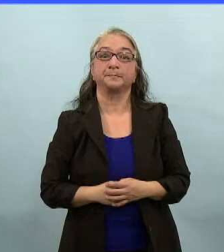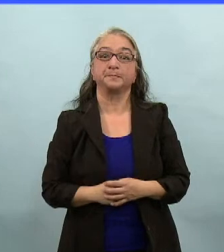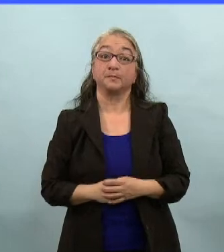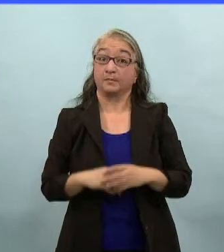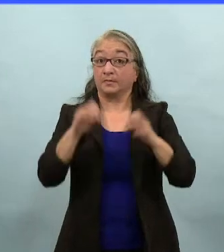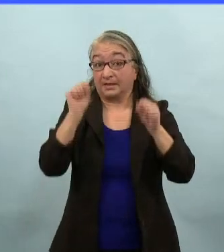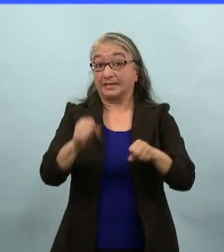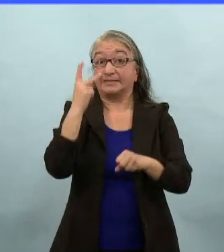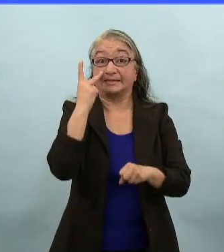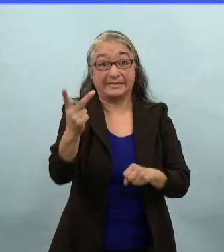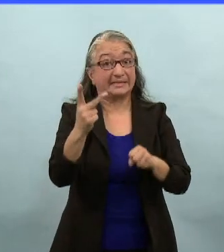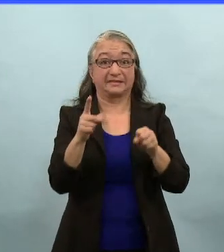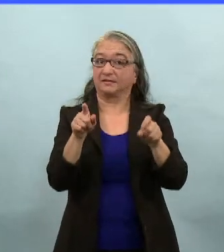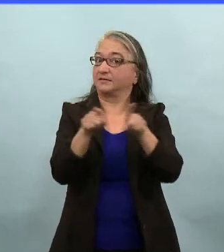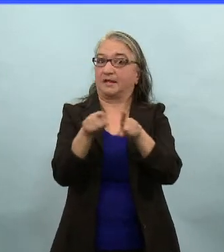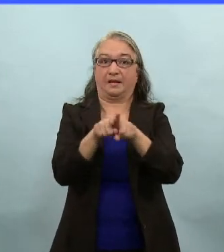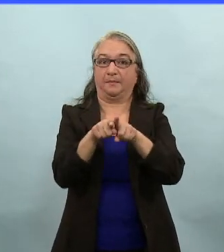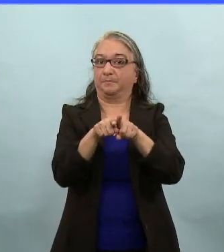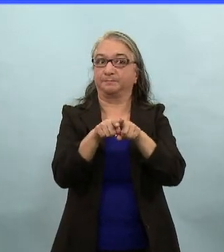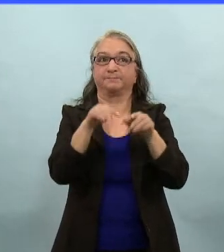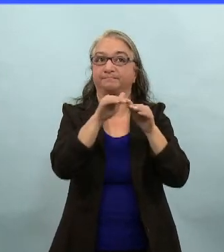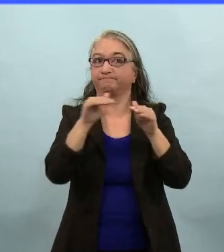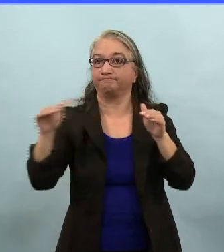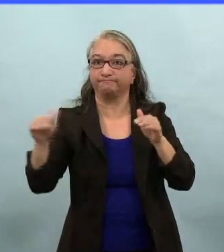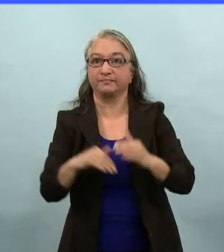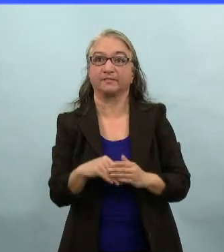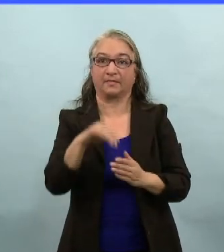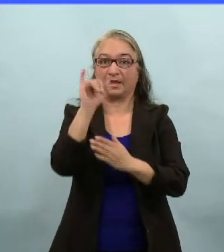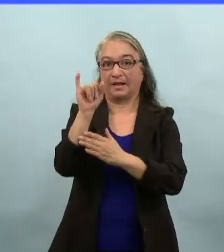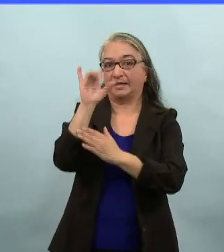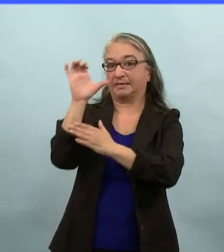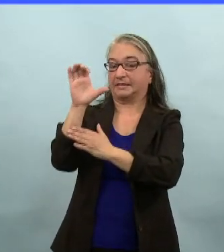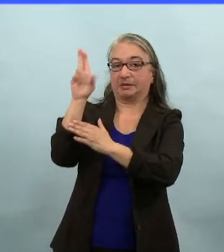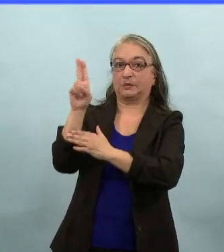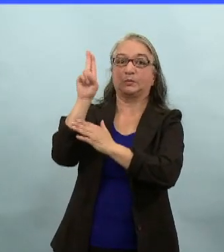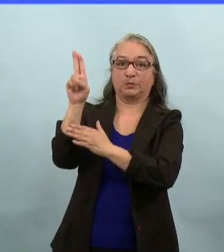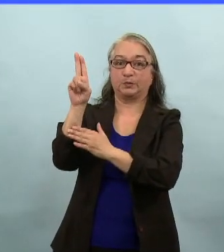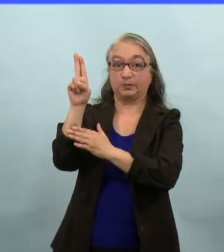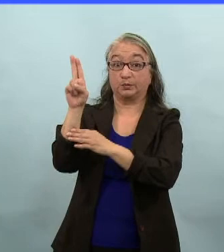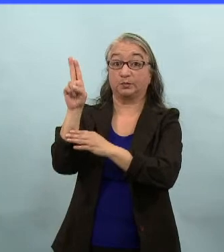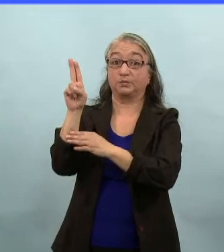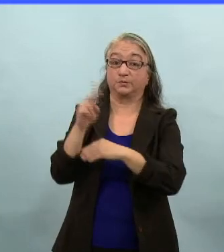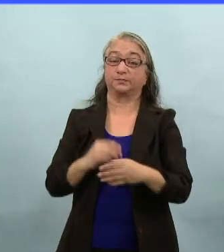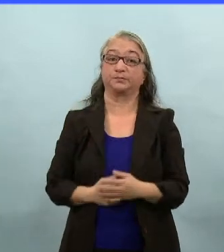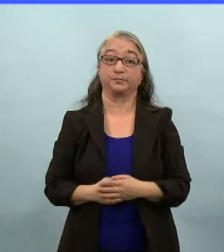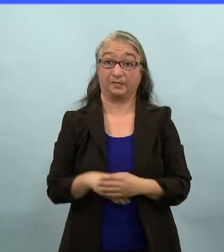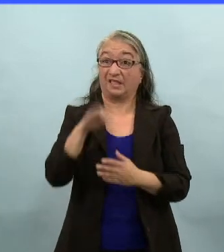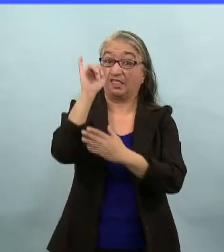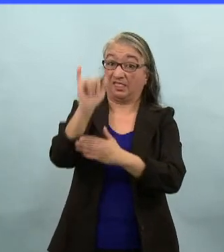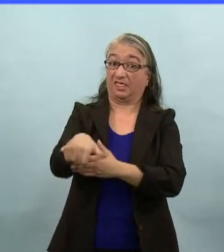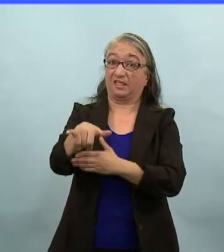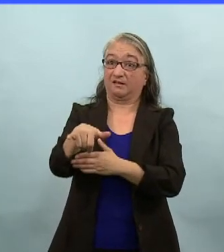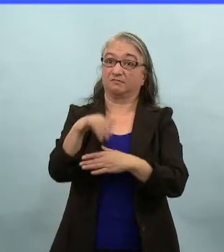uh for icu admissions and i'll spend a couple minutes on the icu one to demonstrate what we're